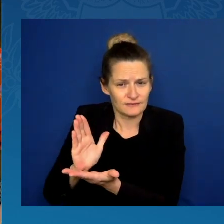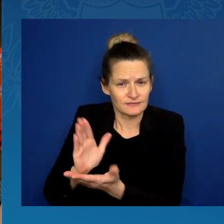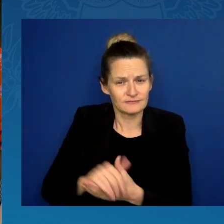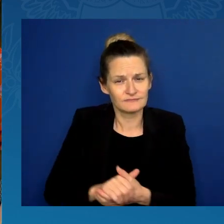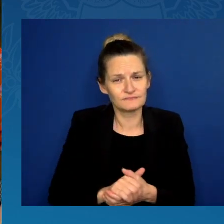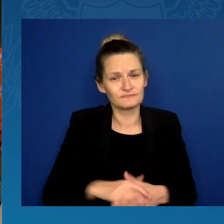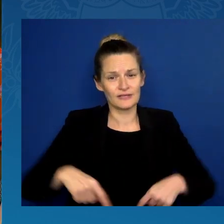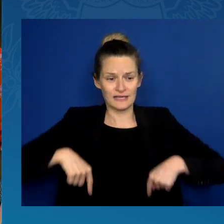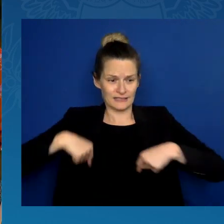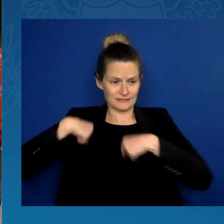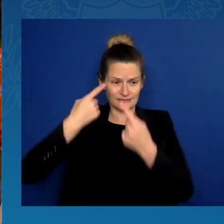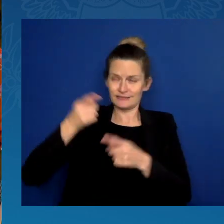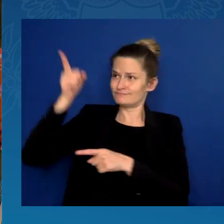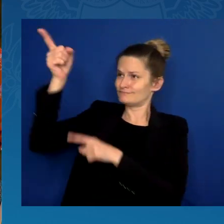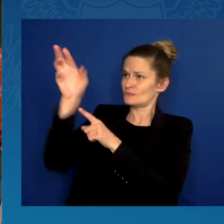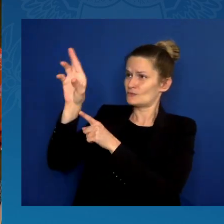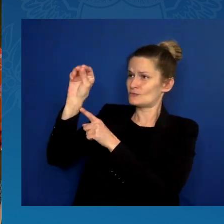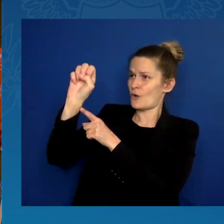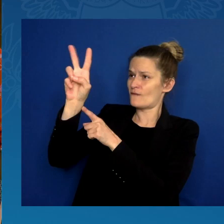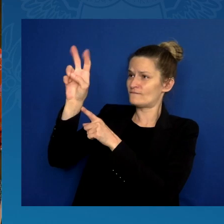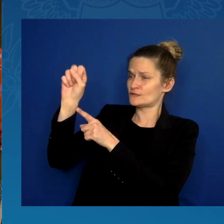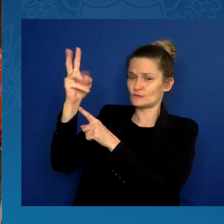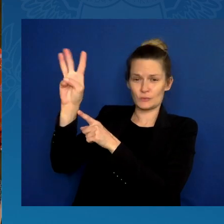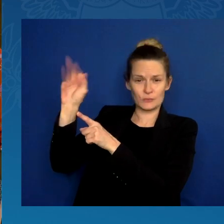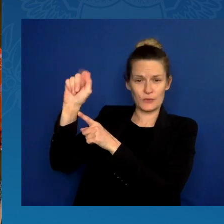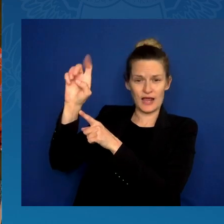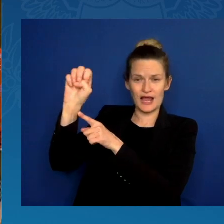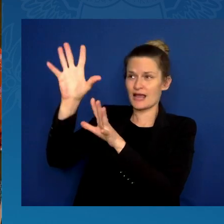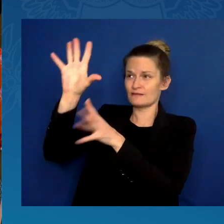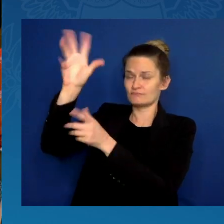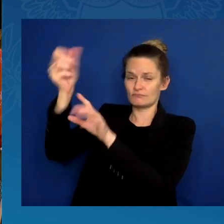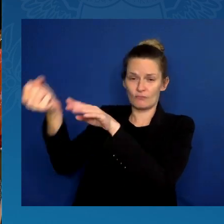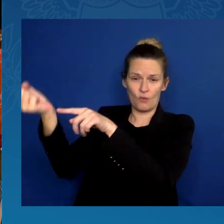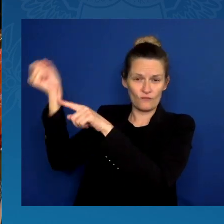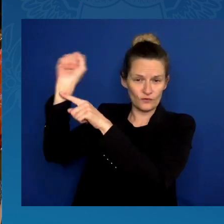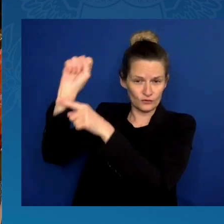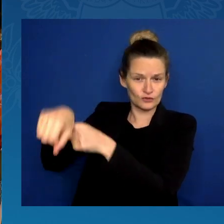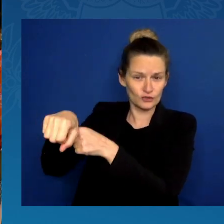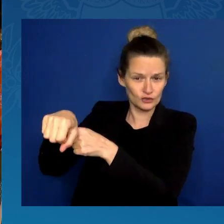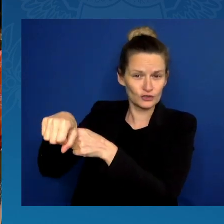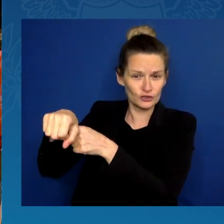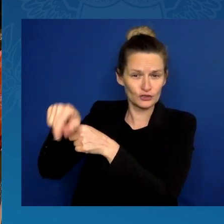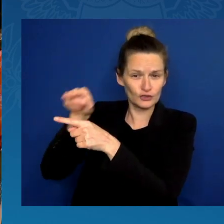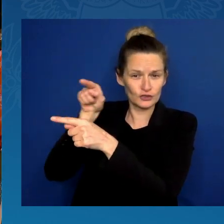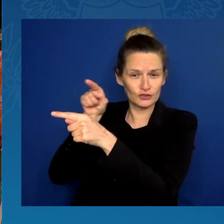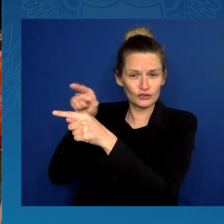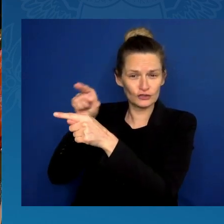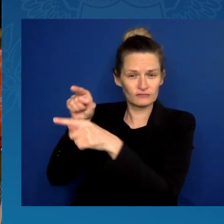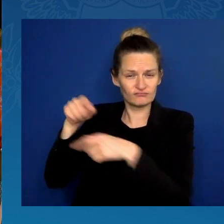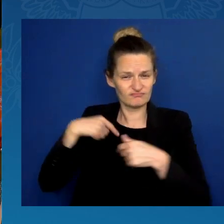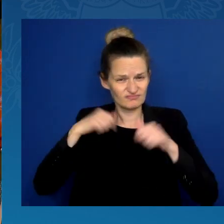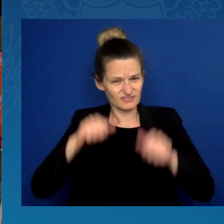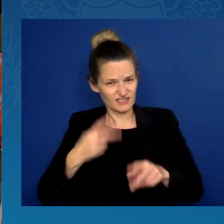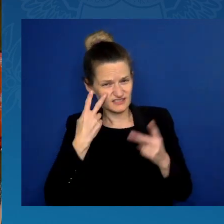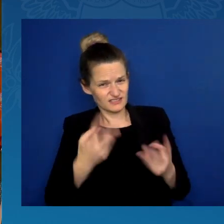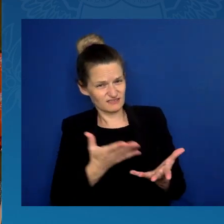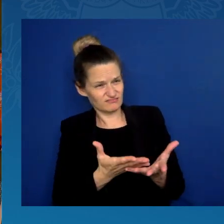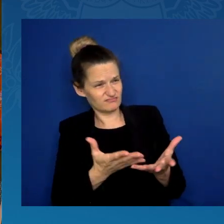State can see up to 280,000 people of reproductive age from neighboring states.